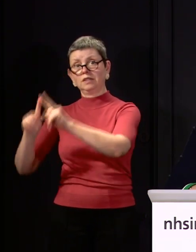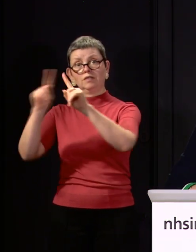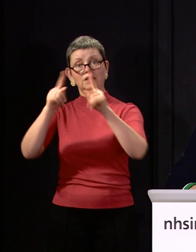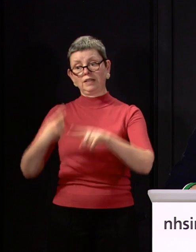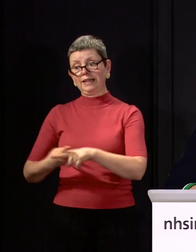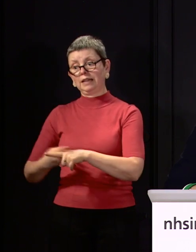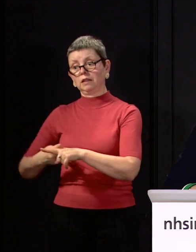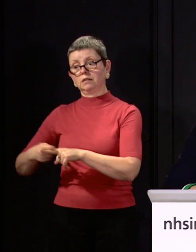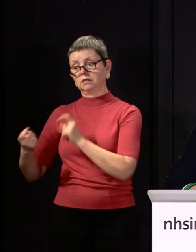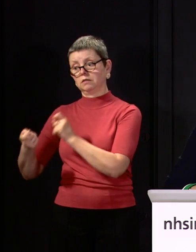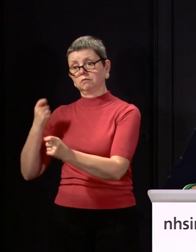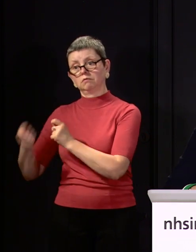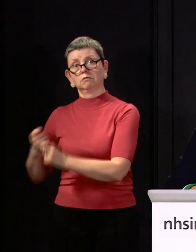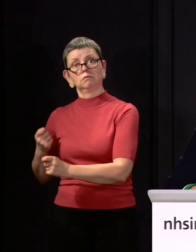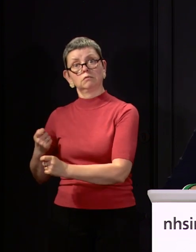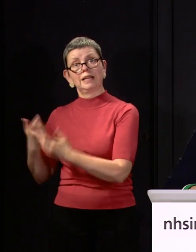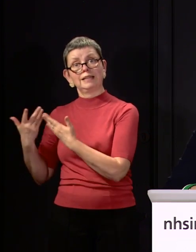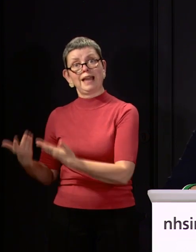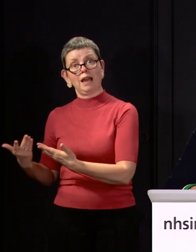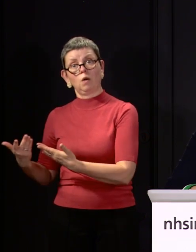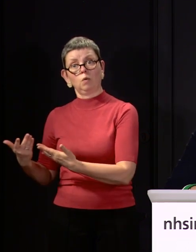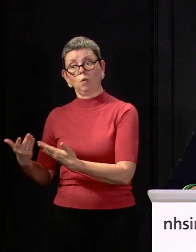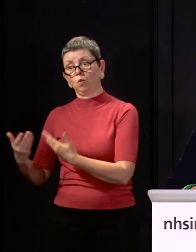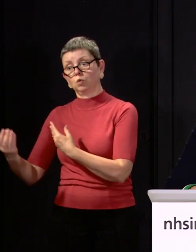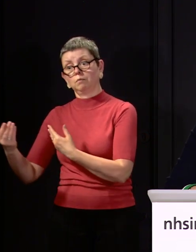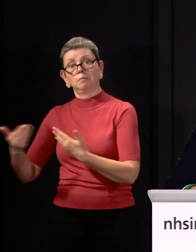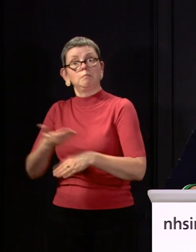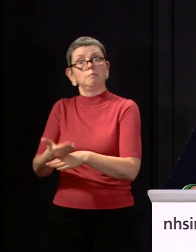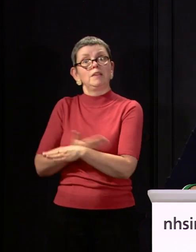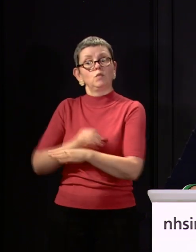because the evidence in England says that's safe to do. I really hope we don't see a premature